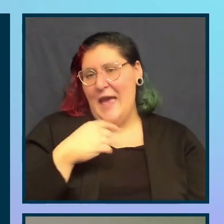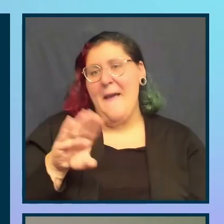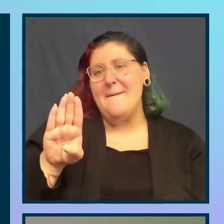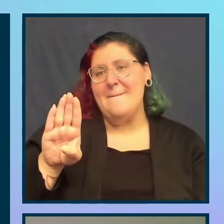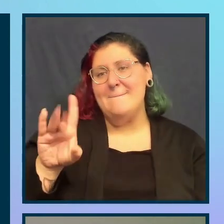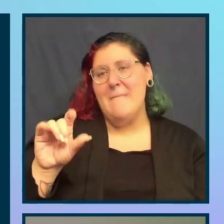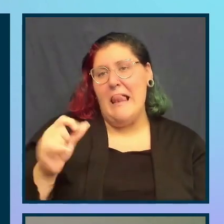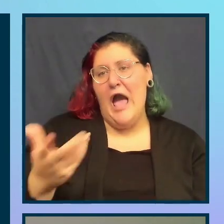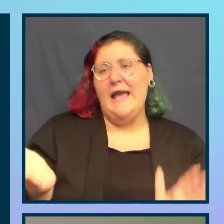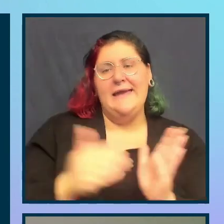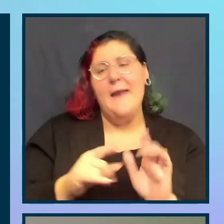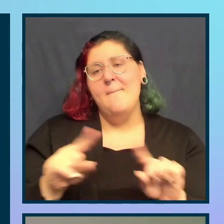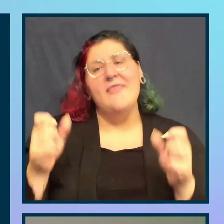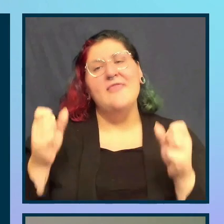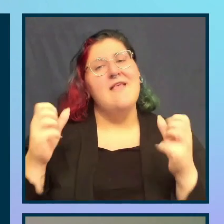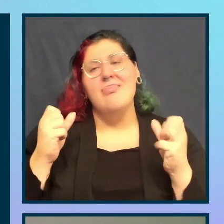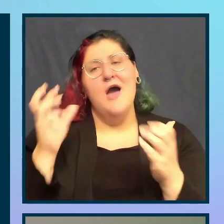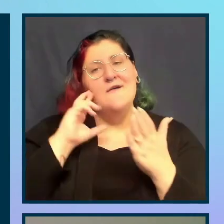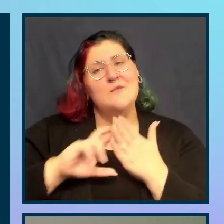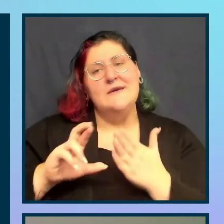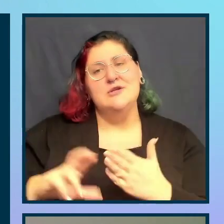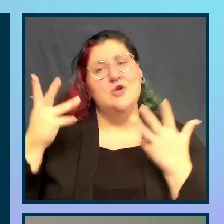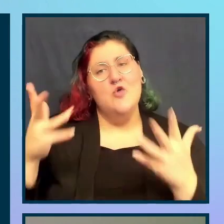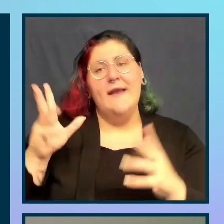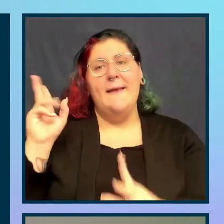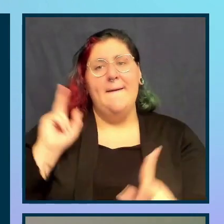I've written stuff, other people have written stuff about how to build grids and tables.